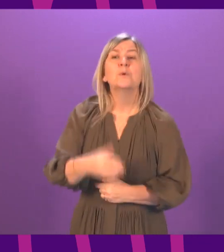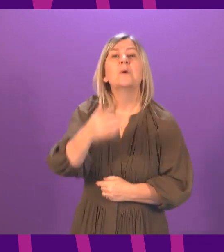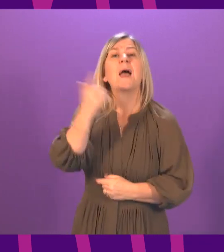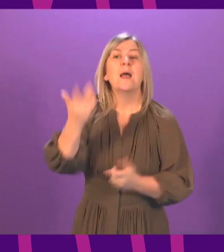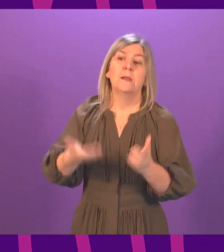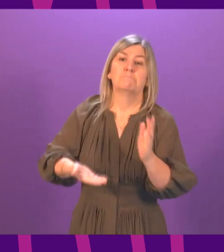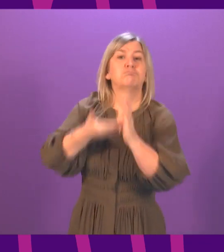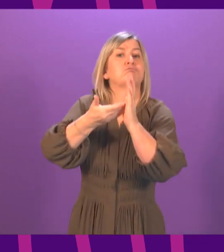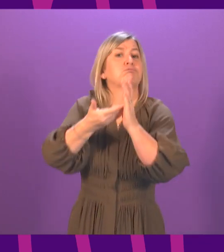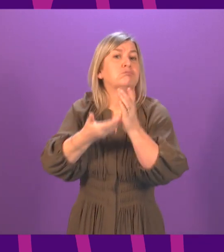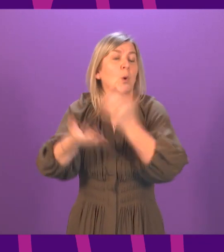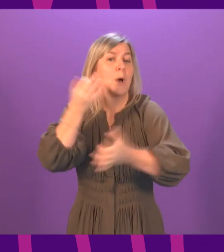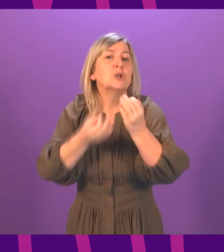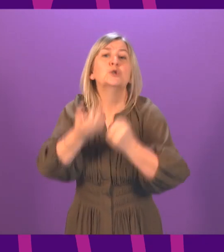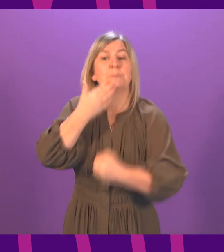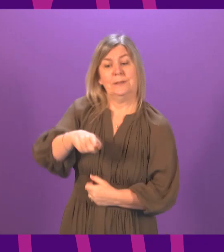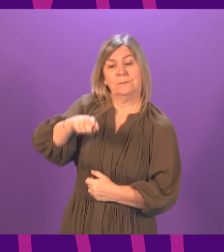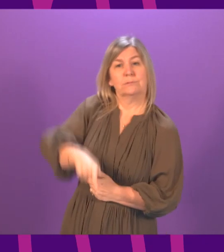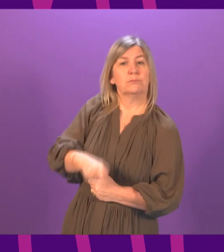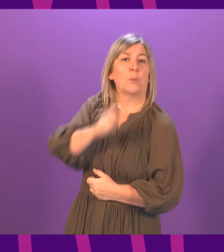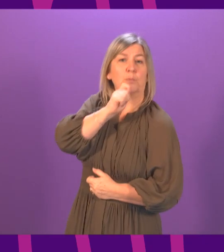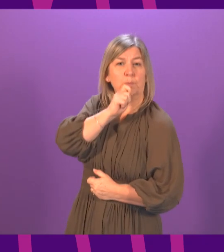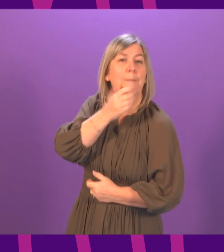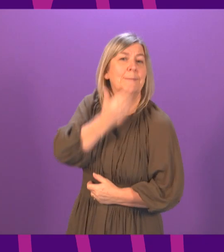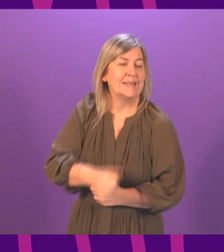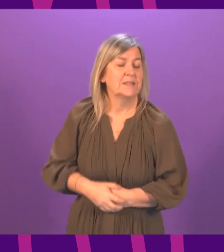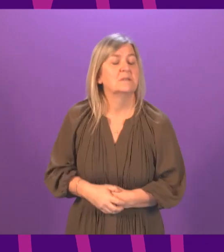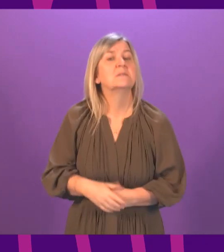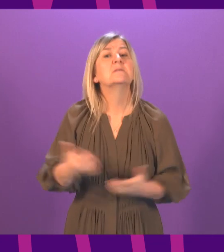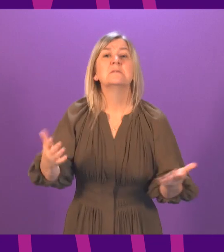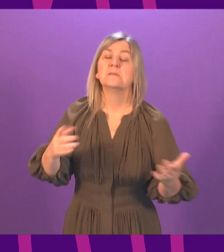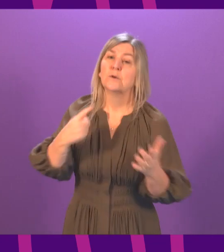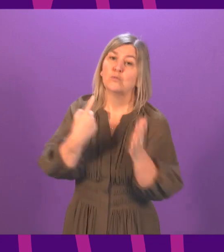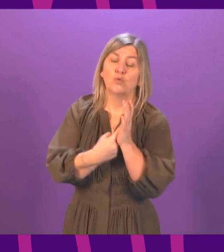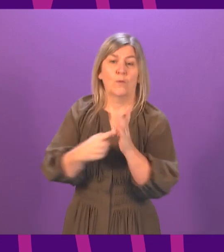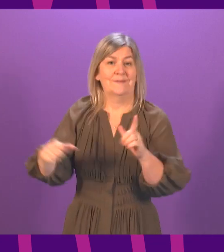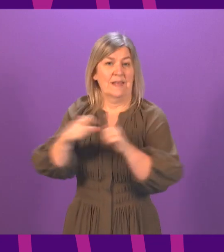Ruth Davidson (Edinburgh Central) (Con): We all want the vaccination programme to work